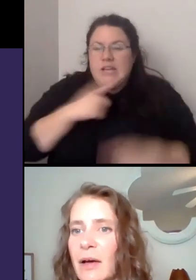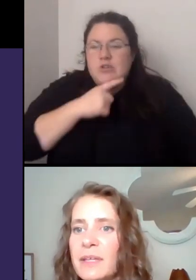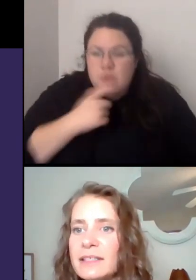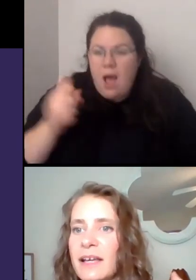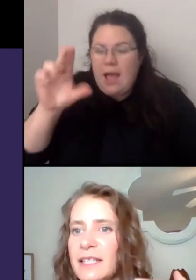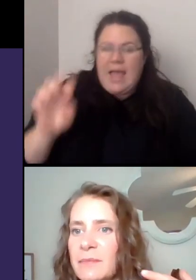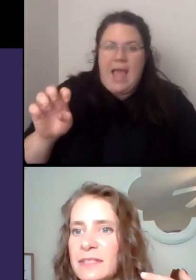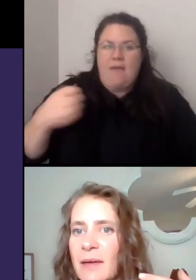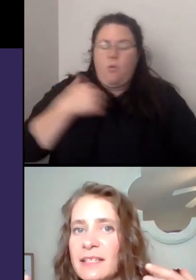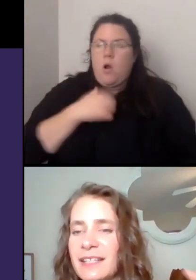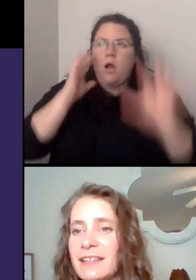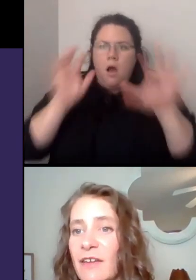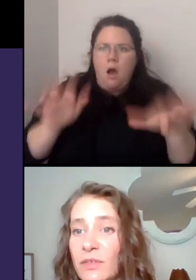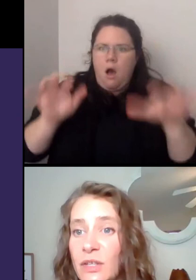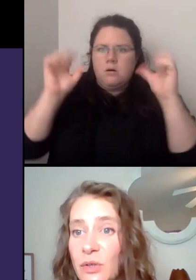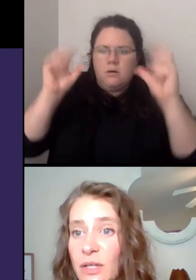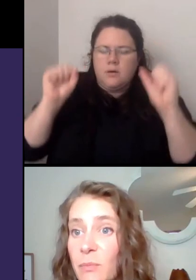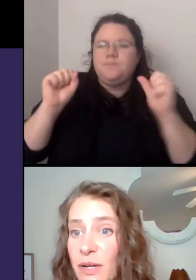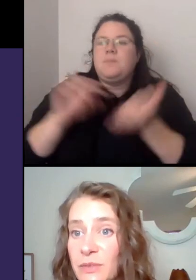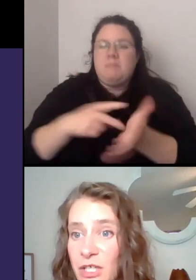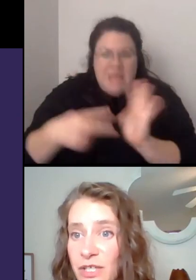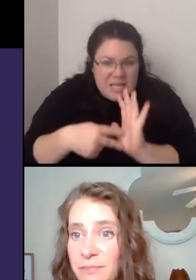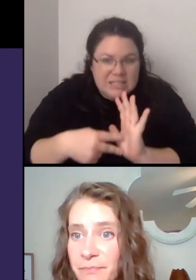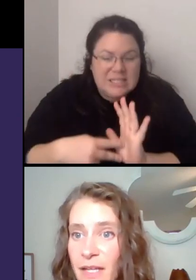and -- because a lot of times that means that they have really good preservation.